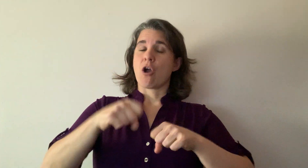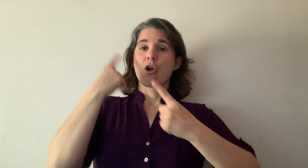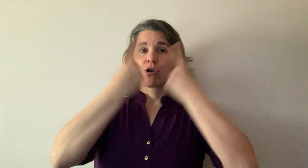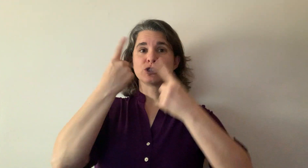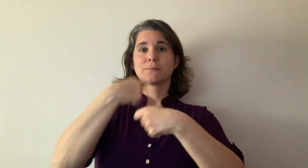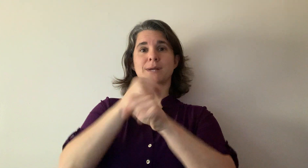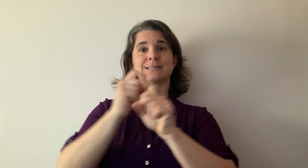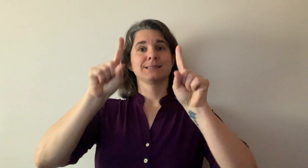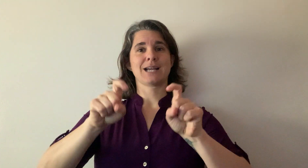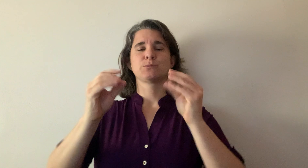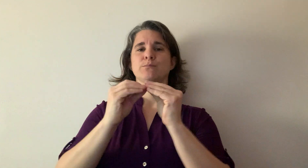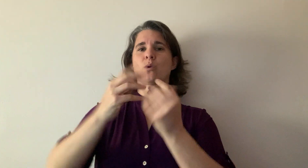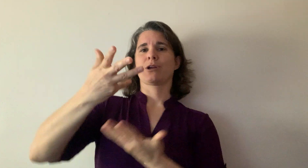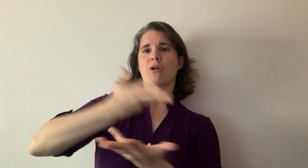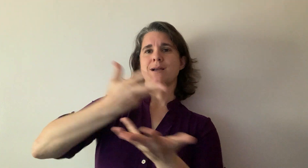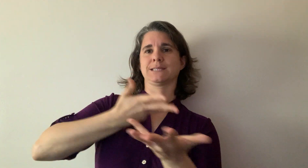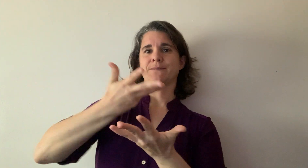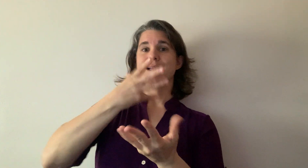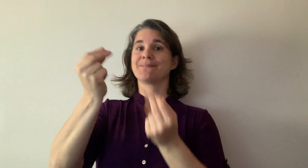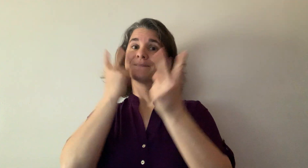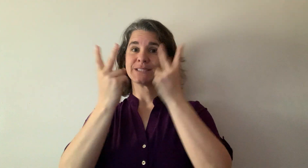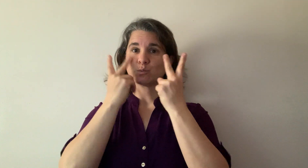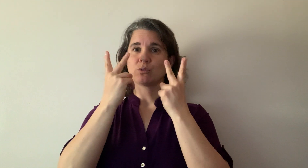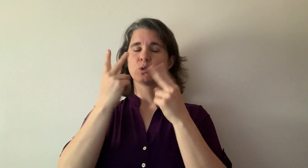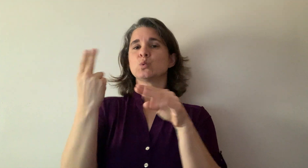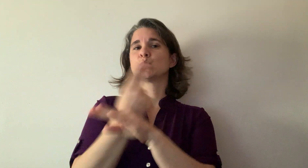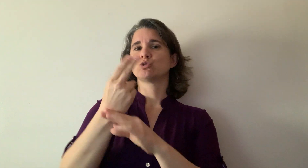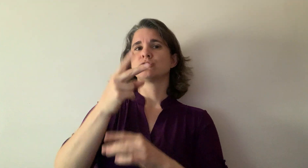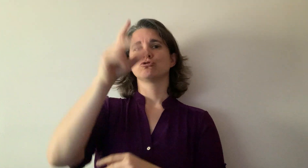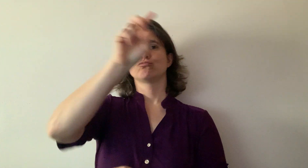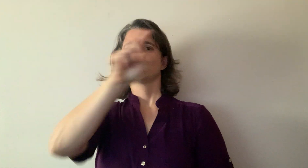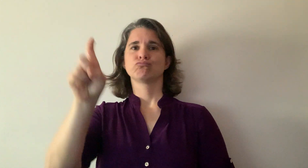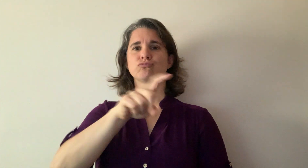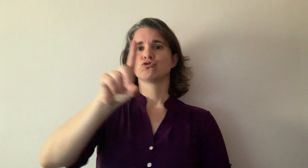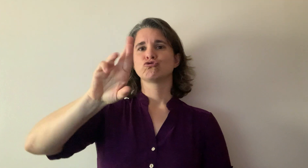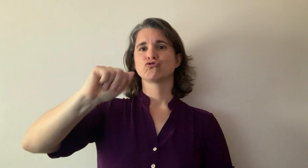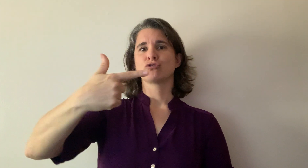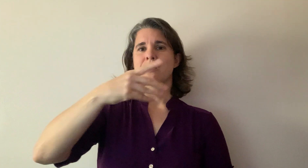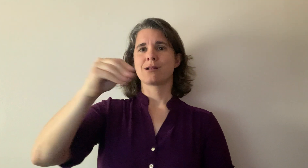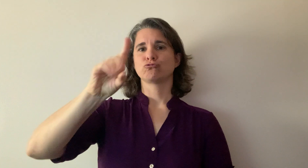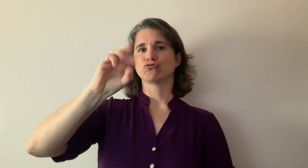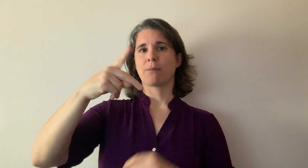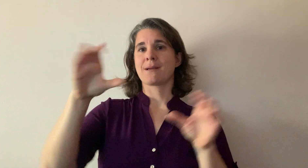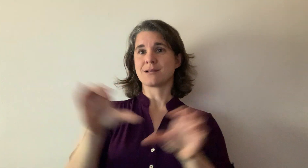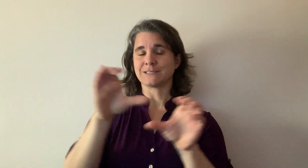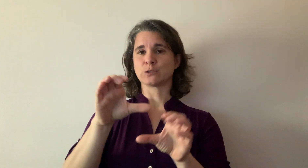Consider making the tests more interactive and visual with drag and drop activities and